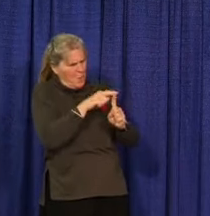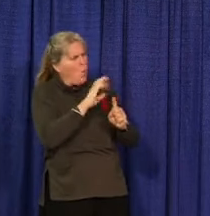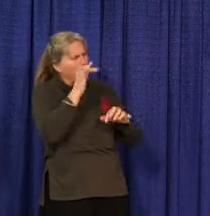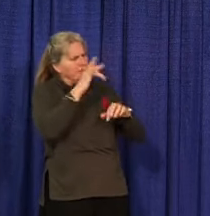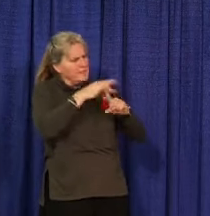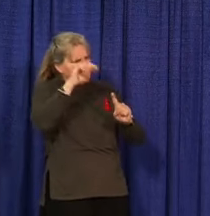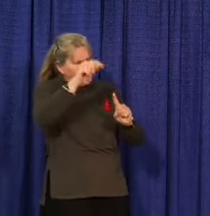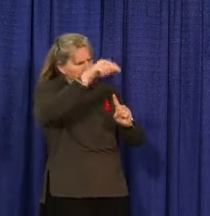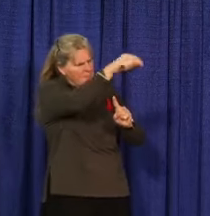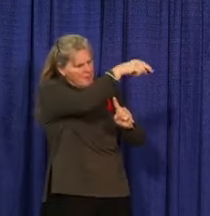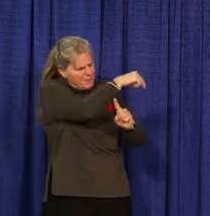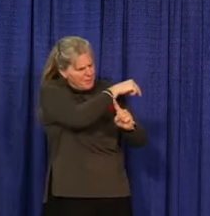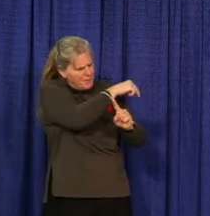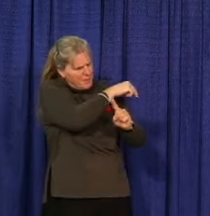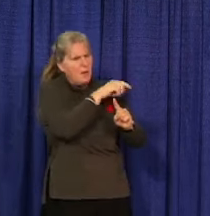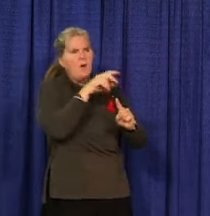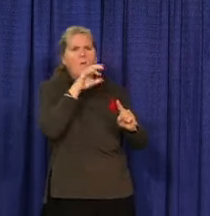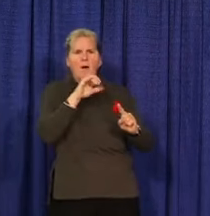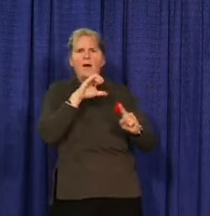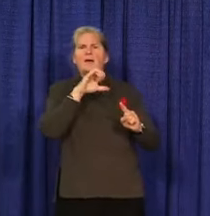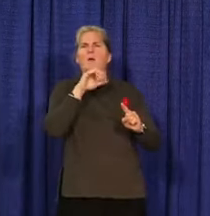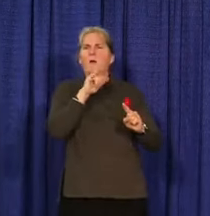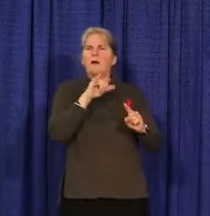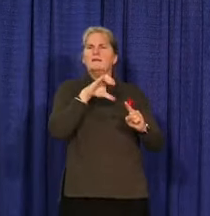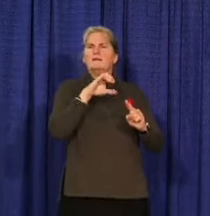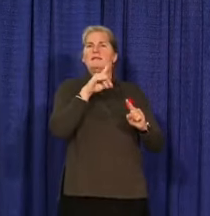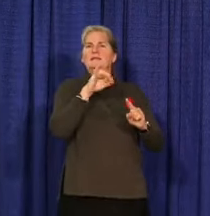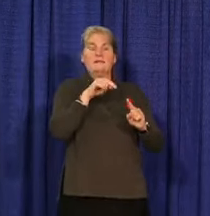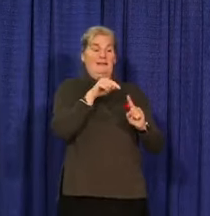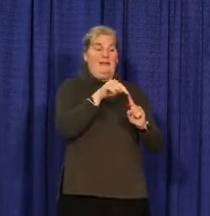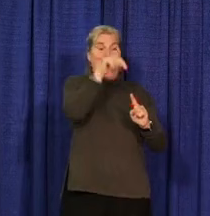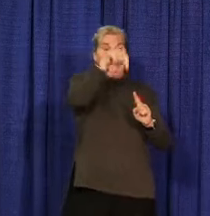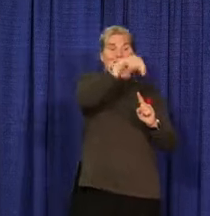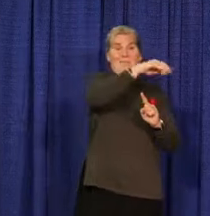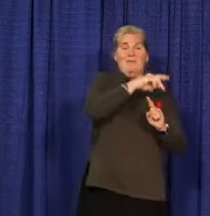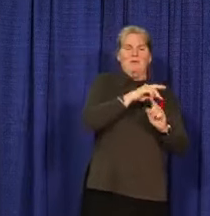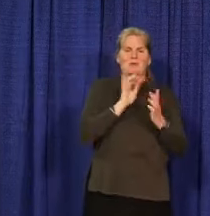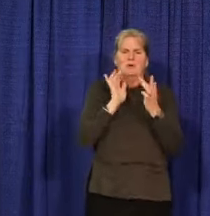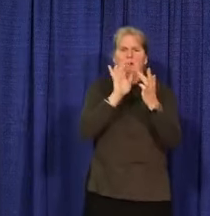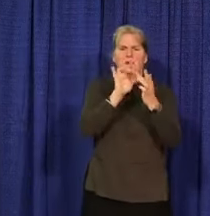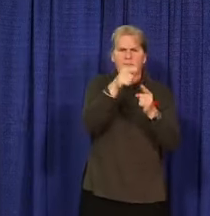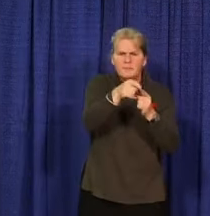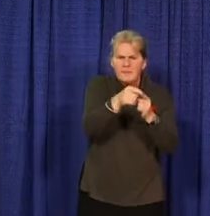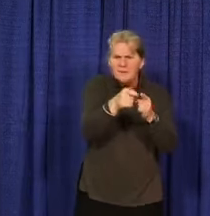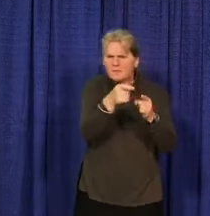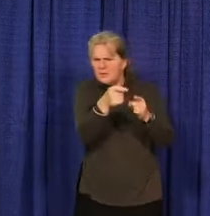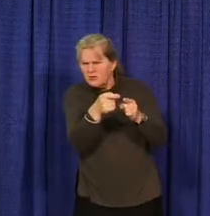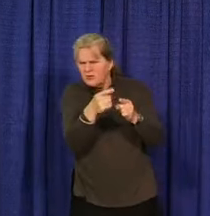they might have been. YCDC well then contact the people they have been in touch with and ask them about